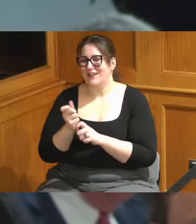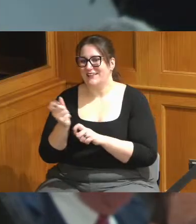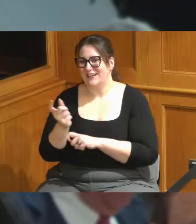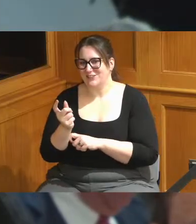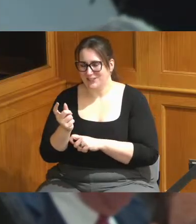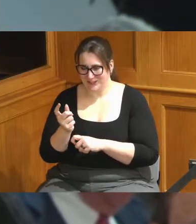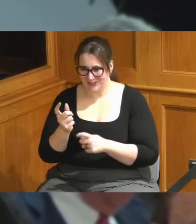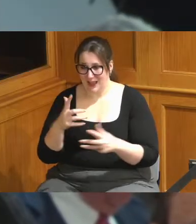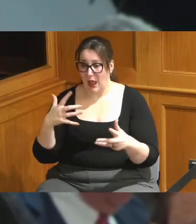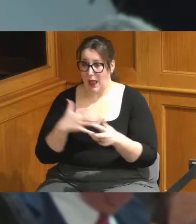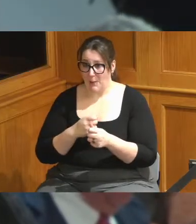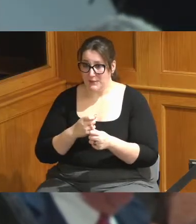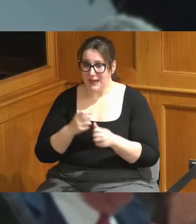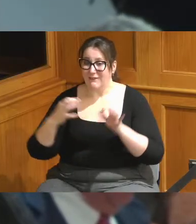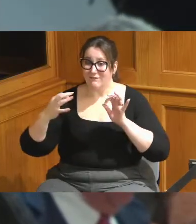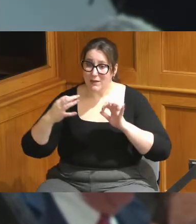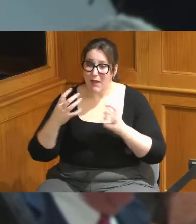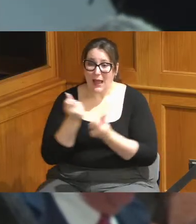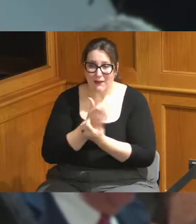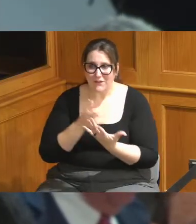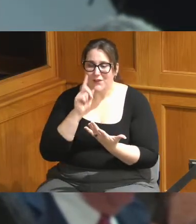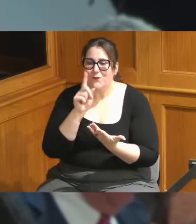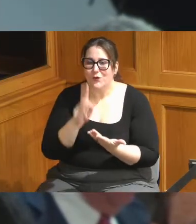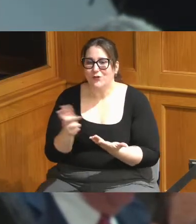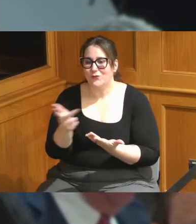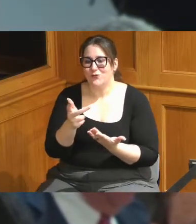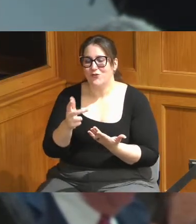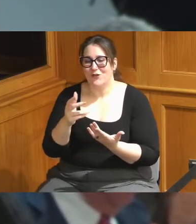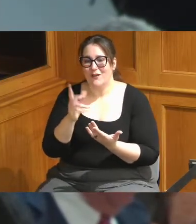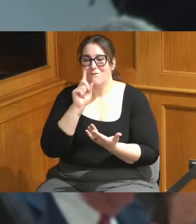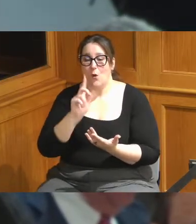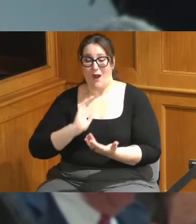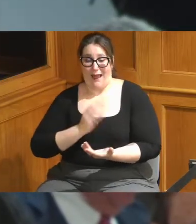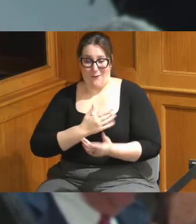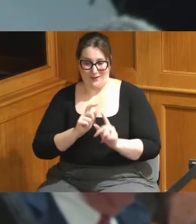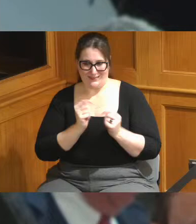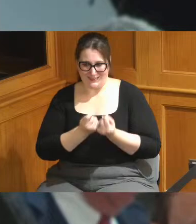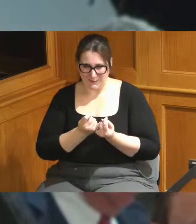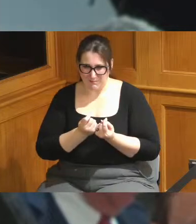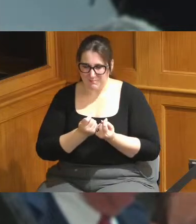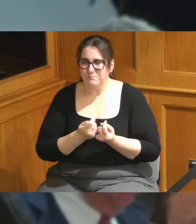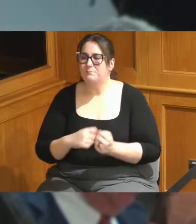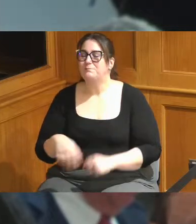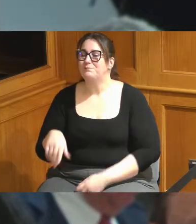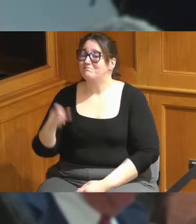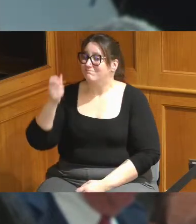get any questions or feedback you all might have for our team today. Um, I am going to advance some